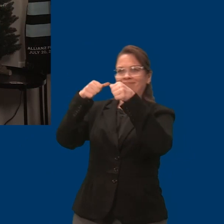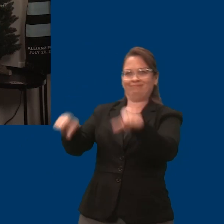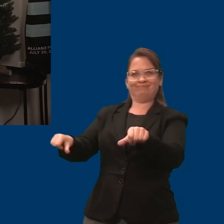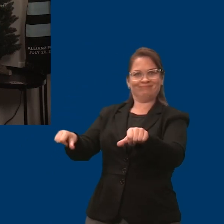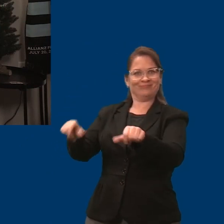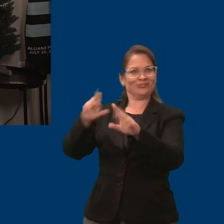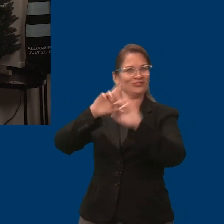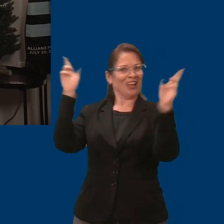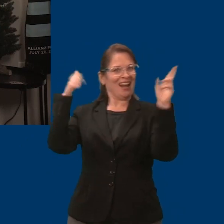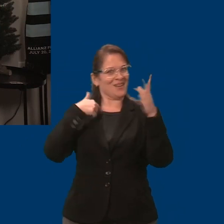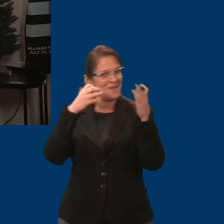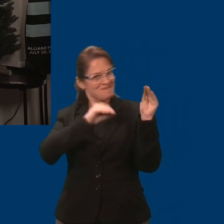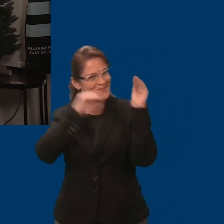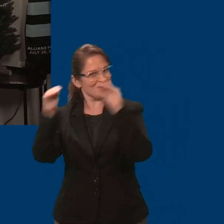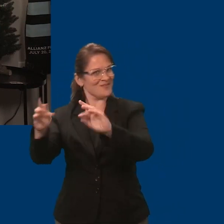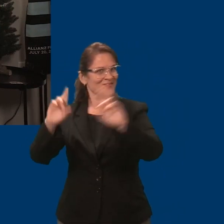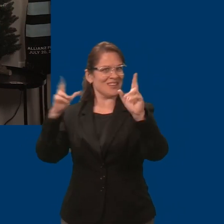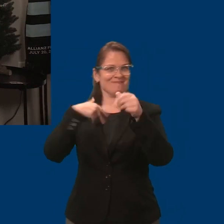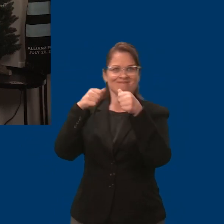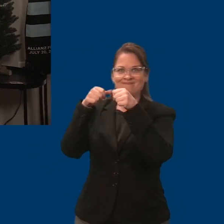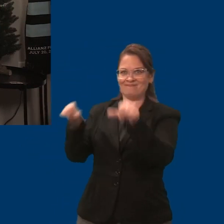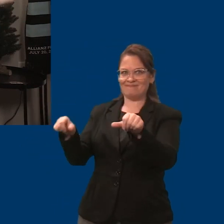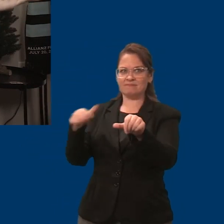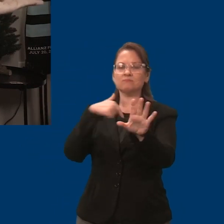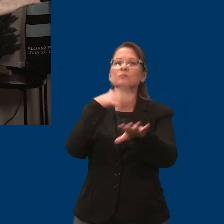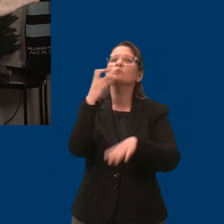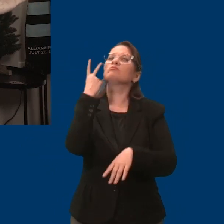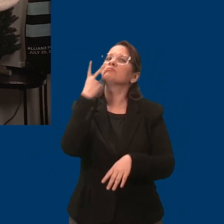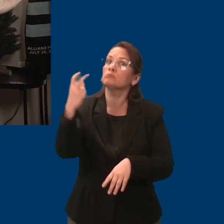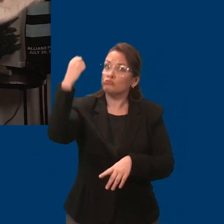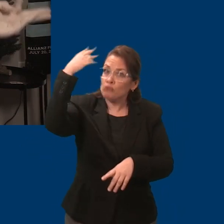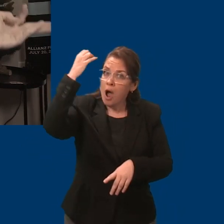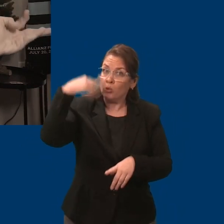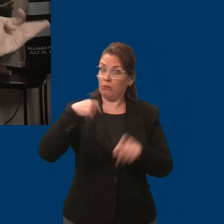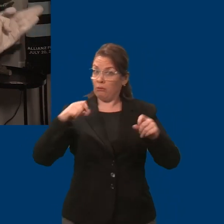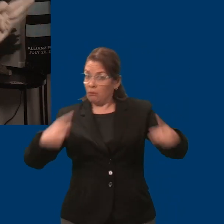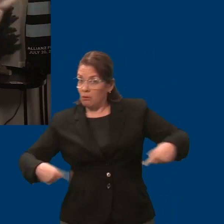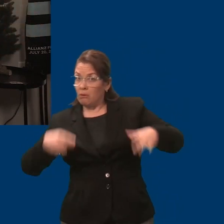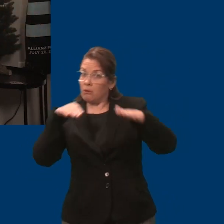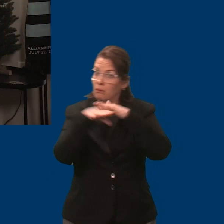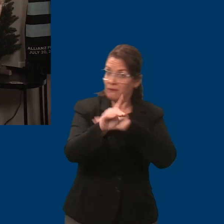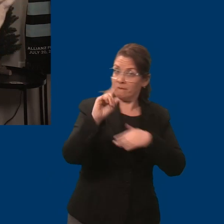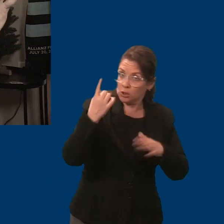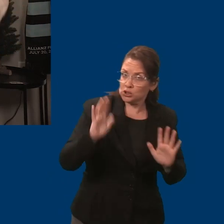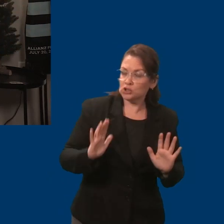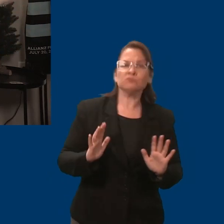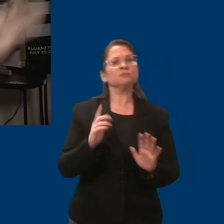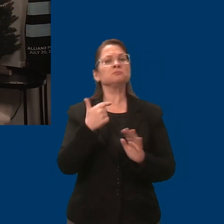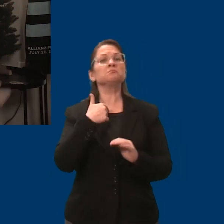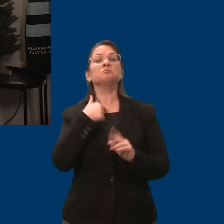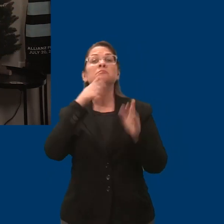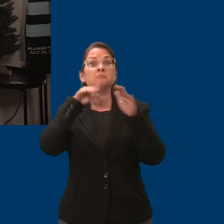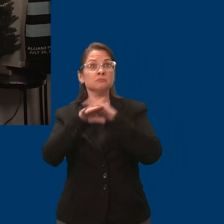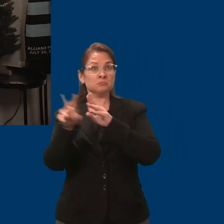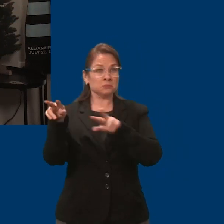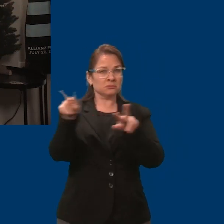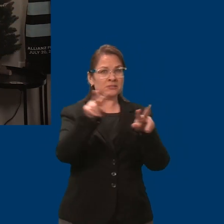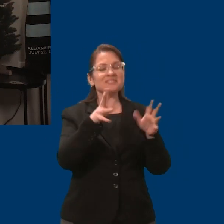it out and make sure it would work for my accessibility needs. The apartment is not ideal, but it's workable.